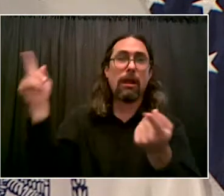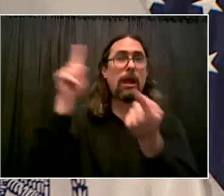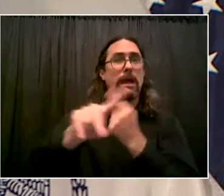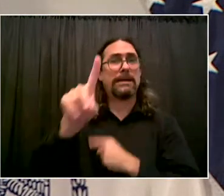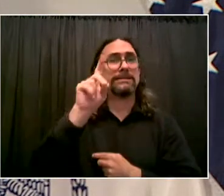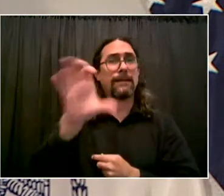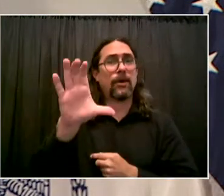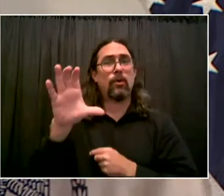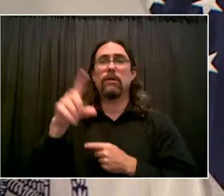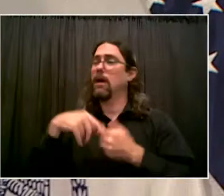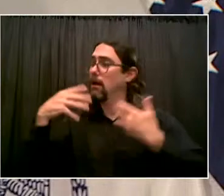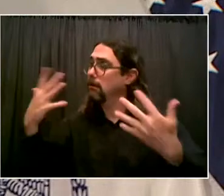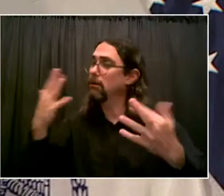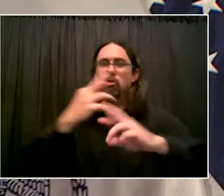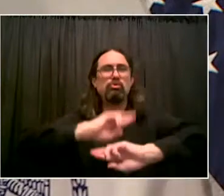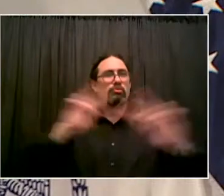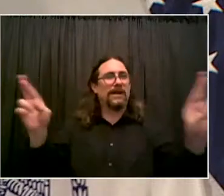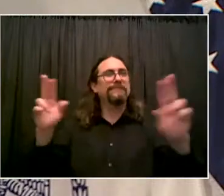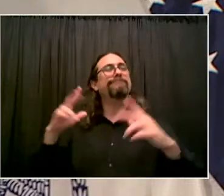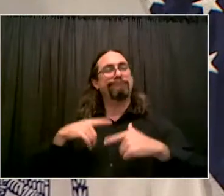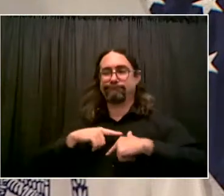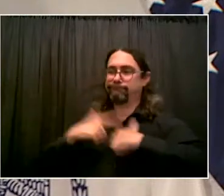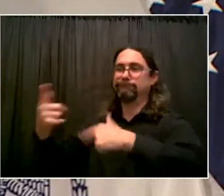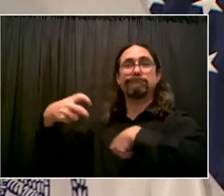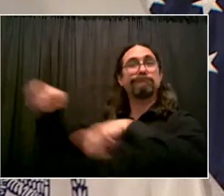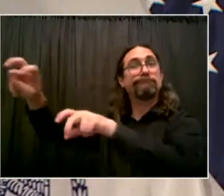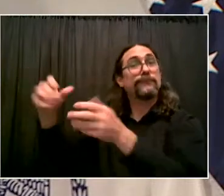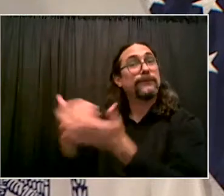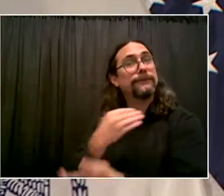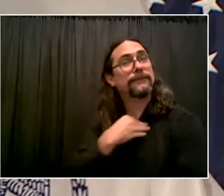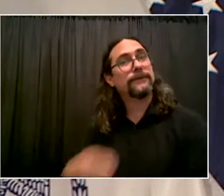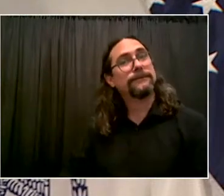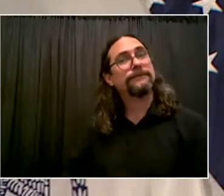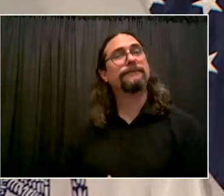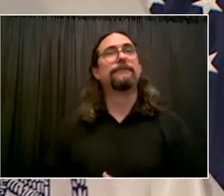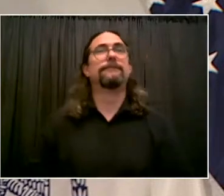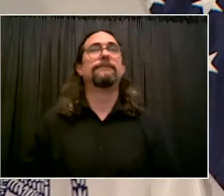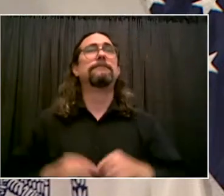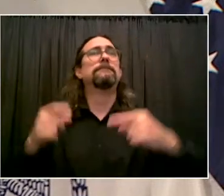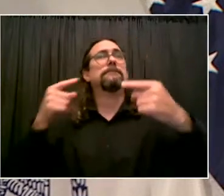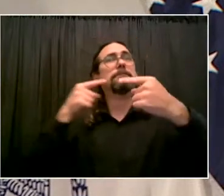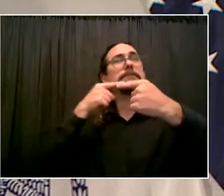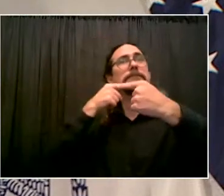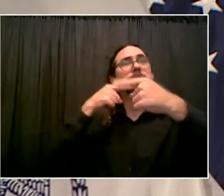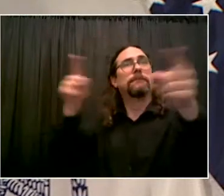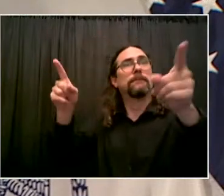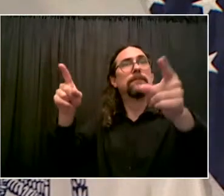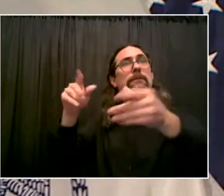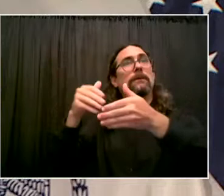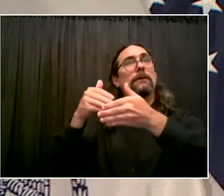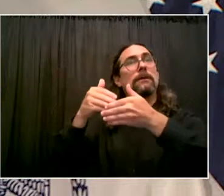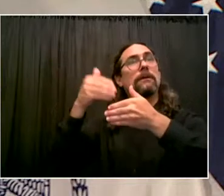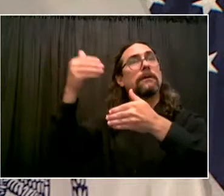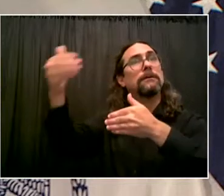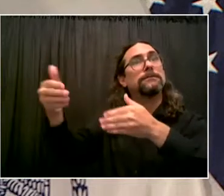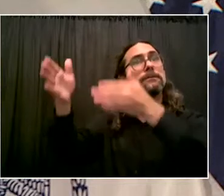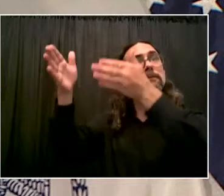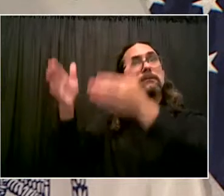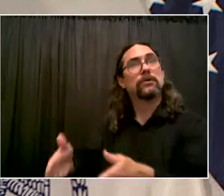UNTIL THE LAST HOUR OF DECEMBER 31 AND THEN I WILL HAND IT OFF TO THE NEXT MAYOR TO CONTINUE THAT WORK.